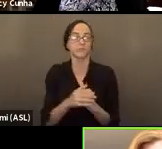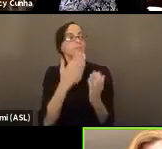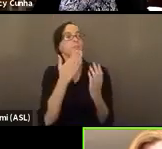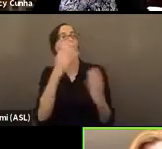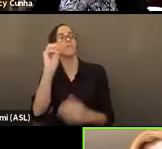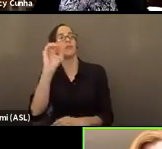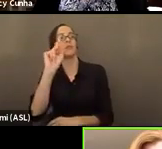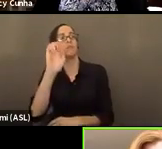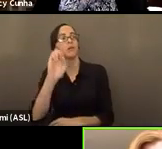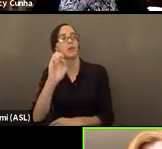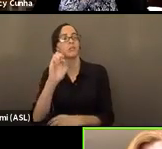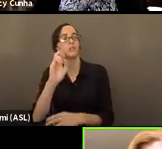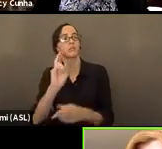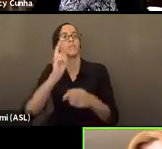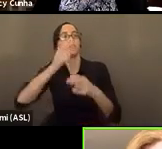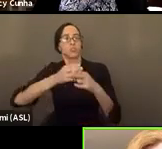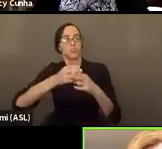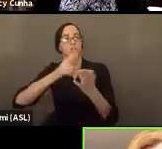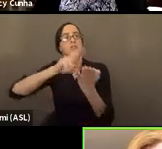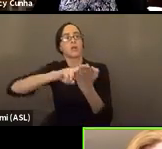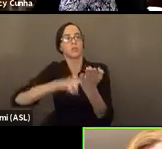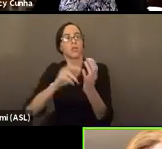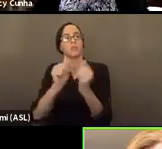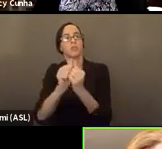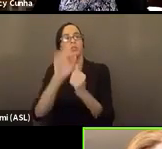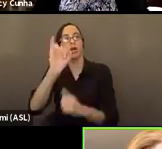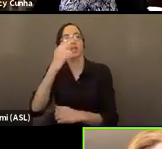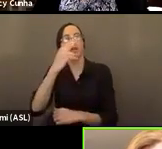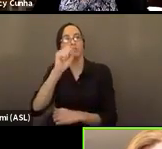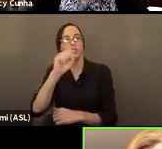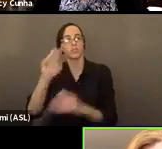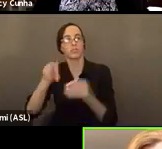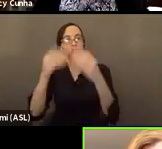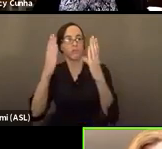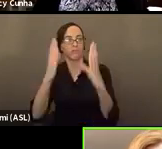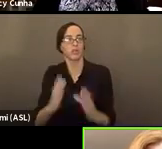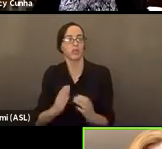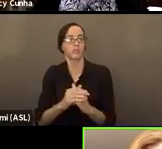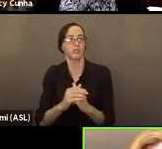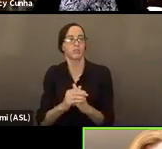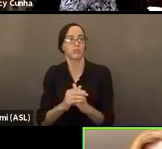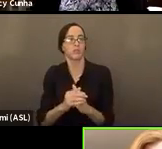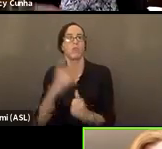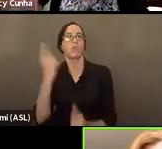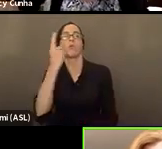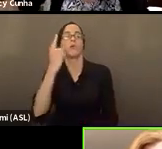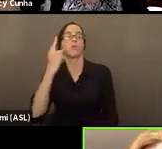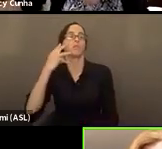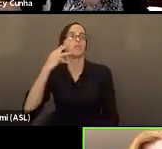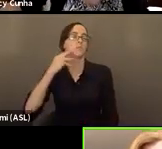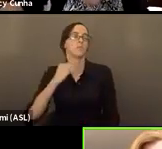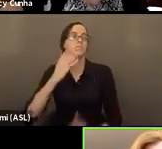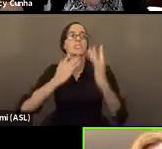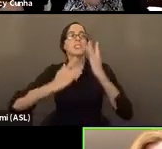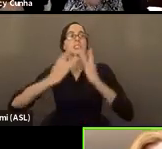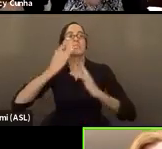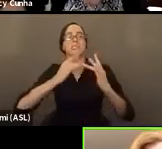providers um we're always facing a shortage of ihss providers and it's very rewarding work and